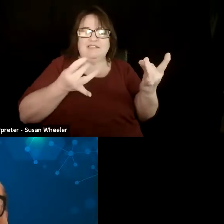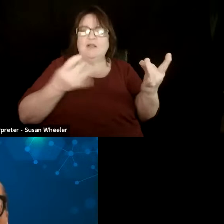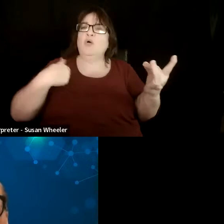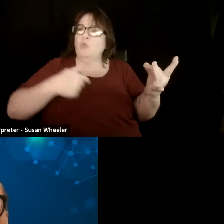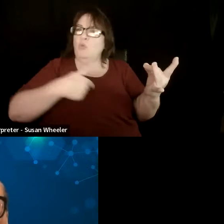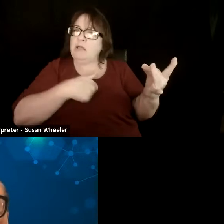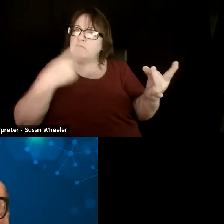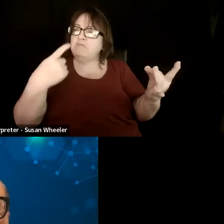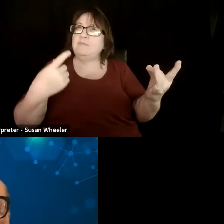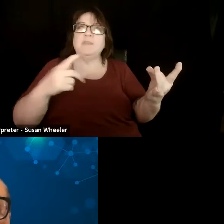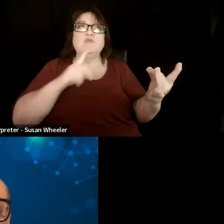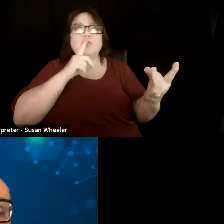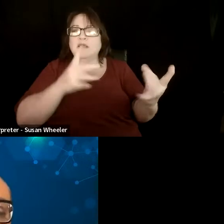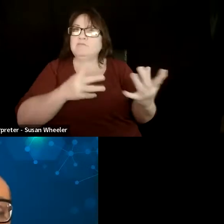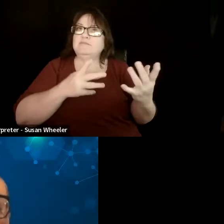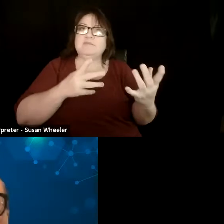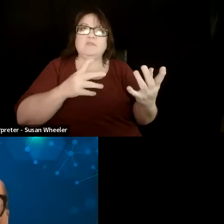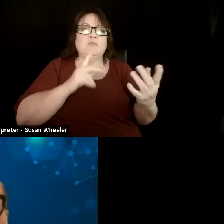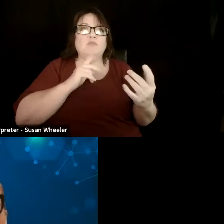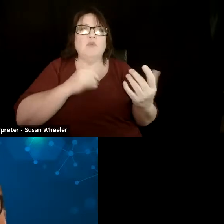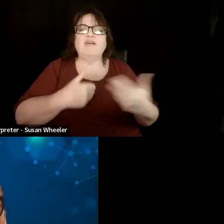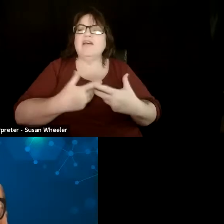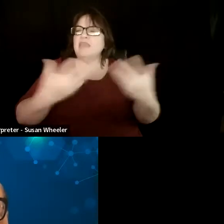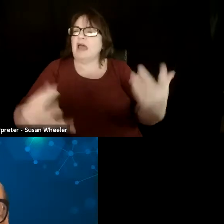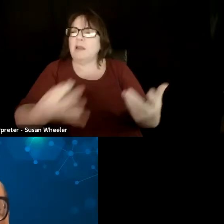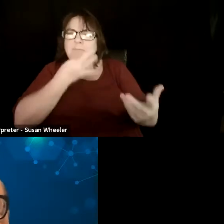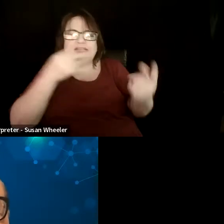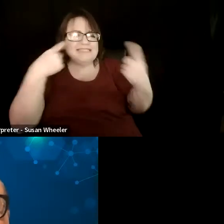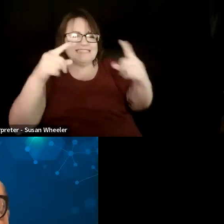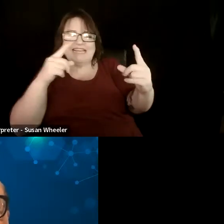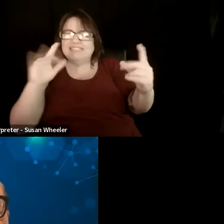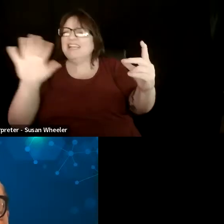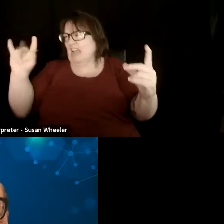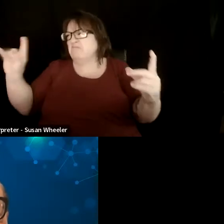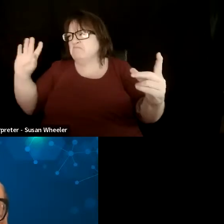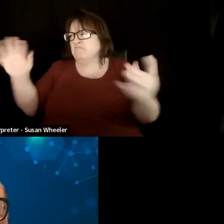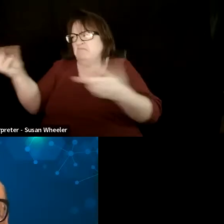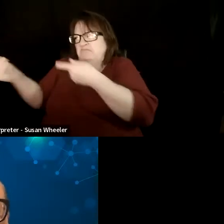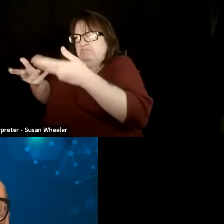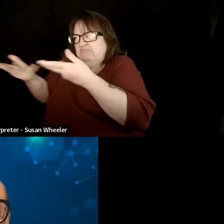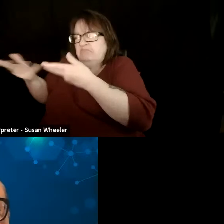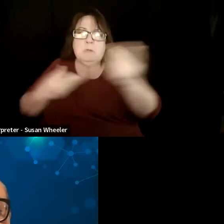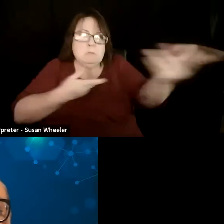I think we very much a lot of success with speaking with producers and helping to iron out those types of things.